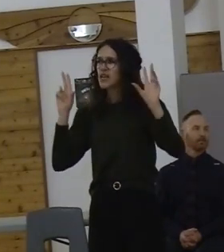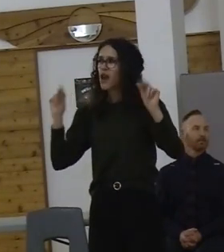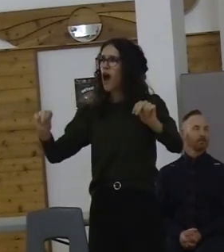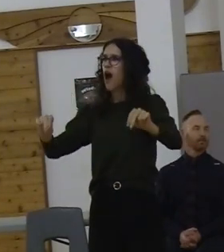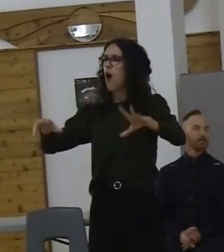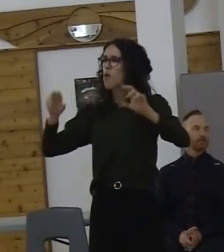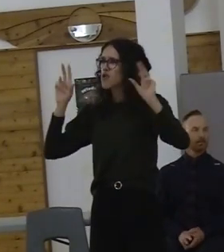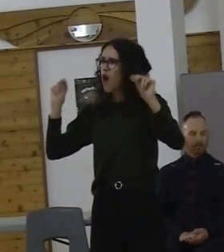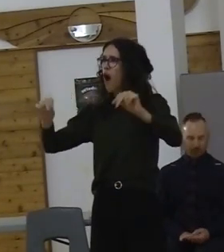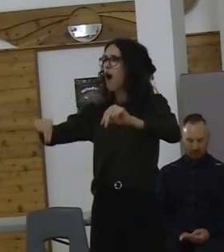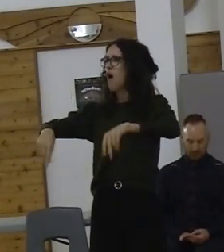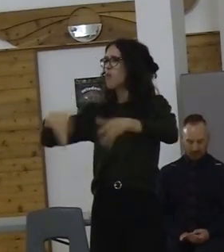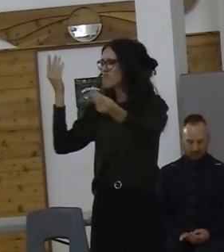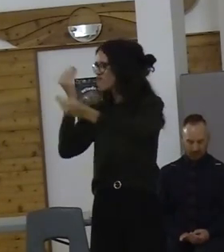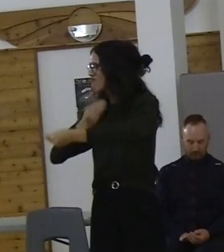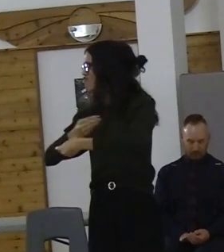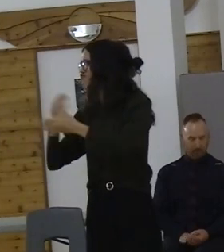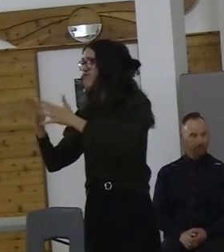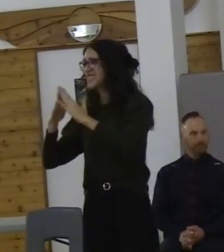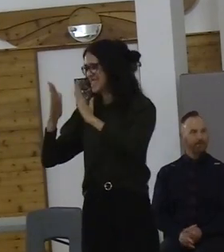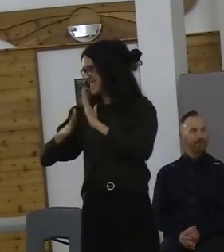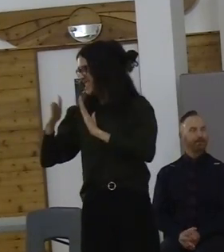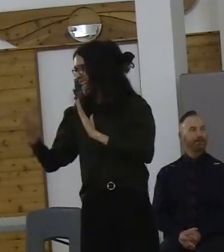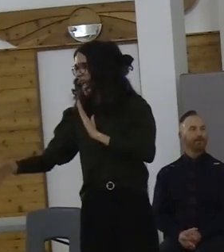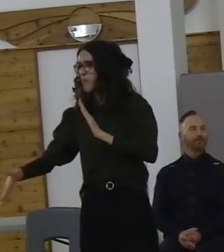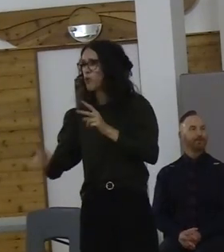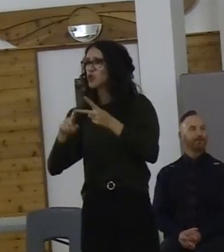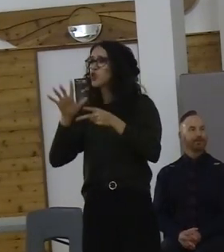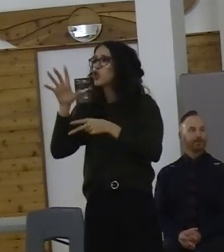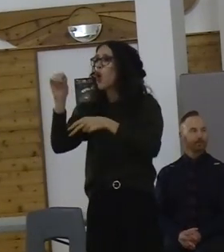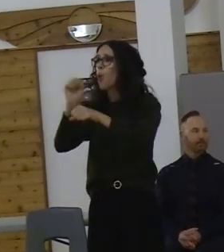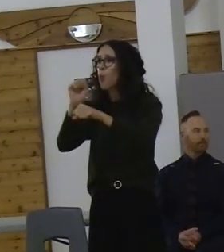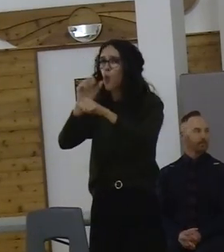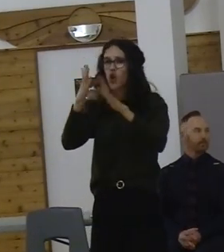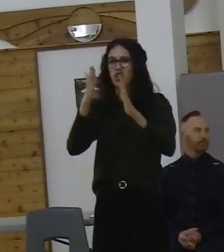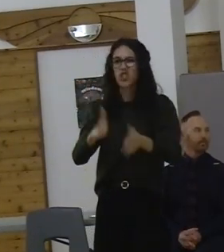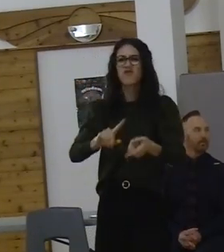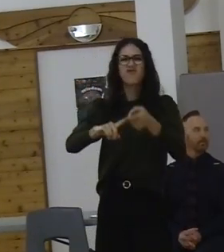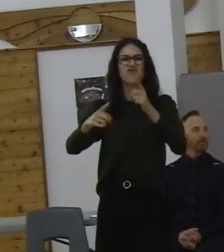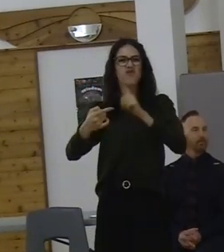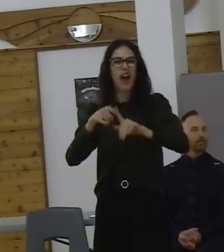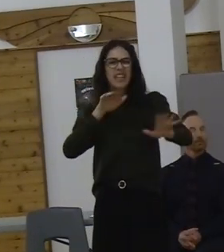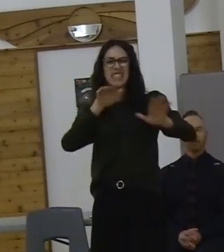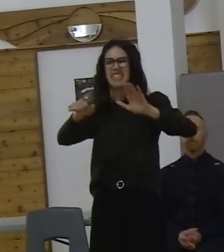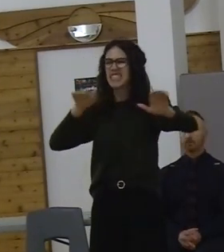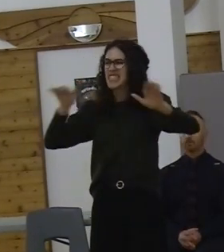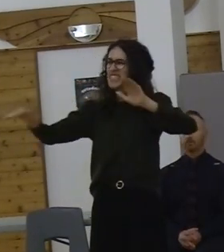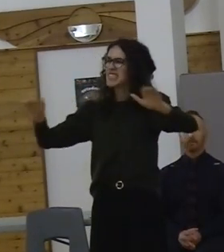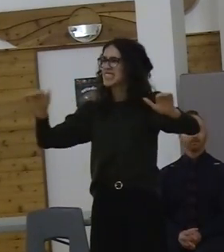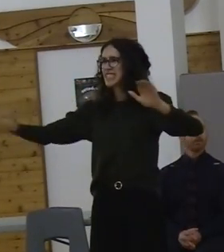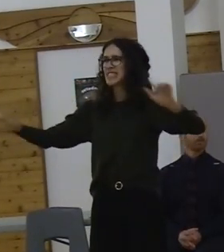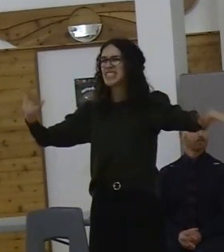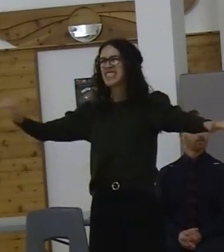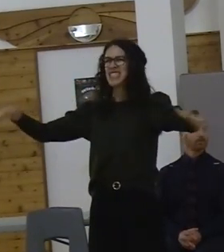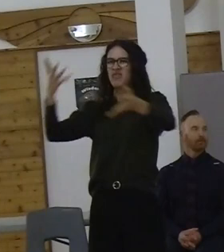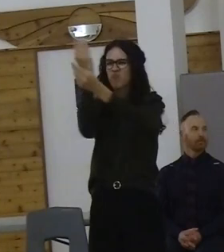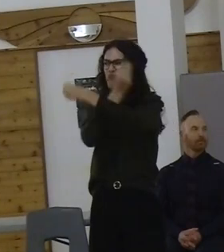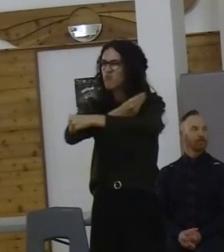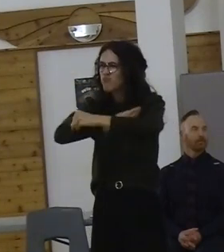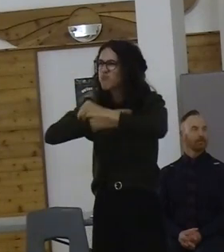let everybody know, let your neighbors know your coworkers know use your voices, that's medicine that is power, gifted to us